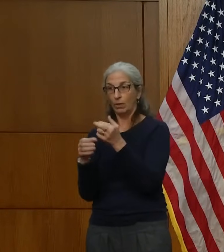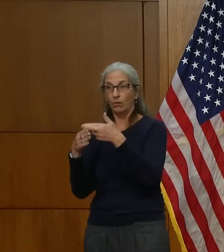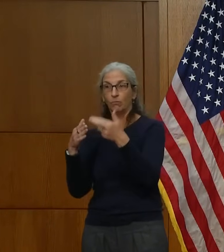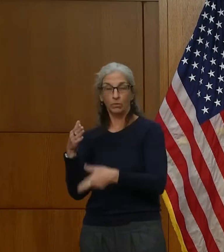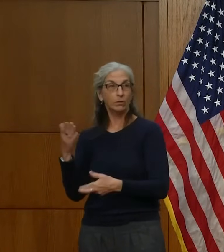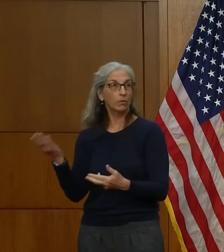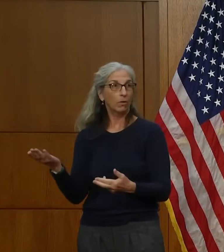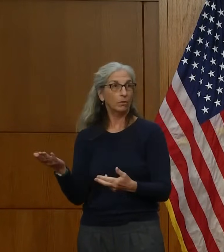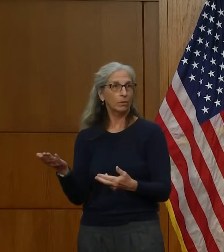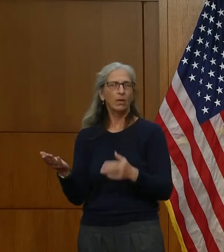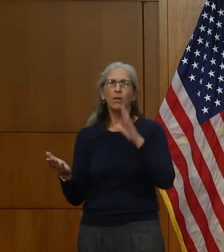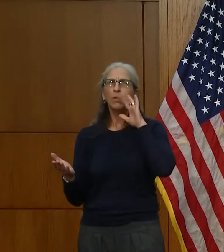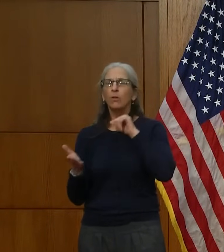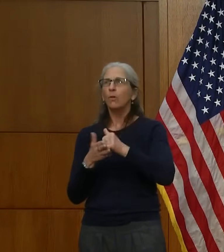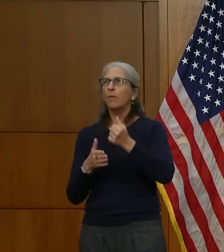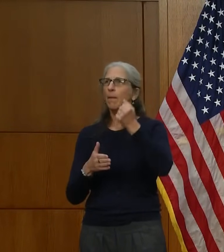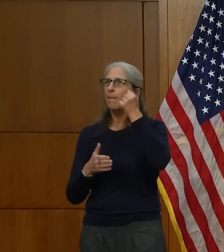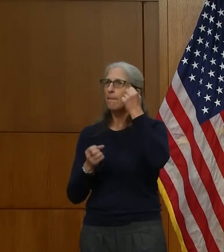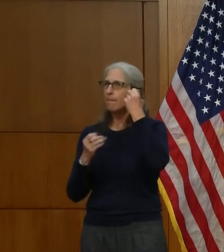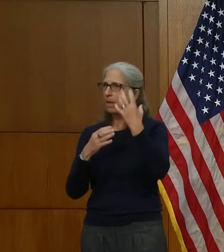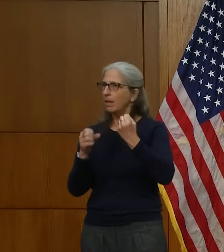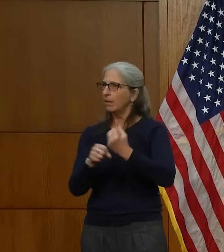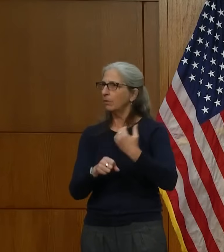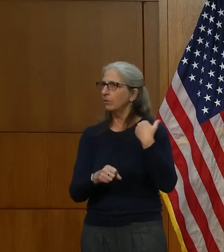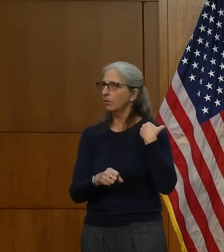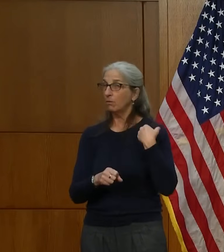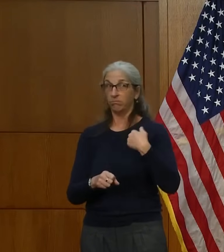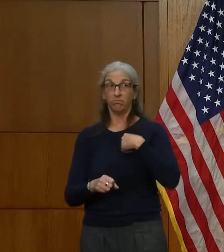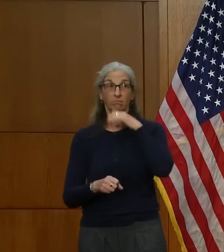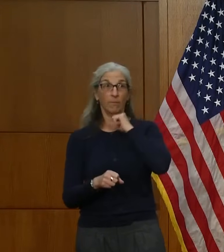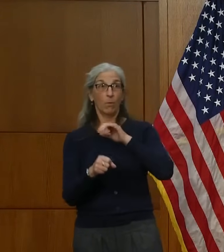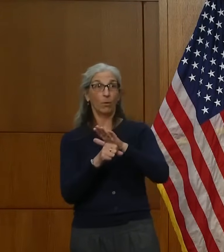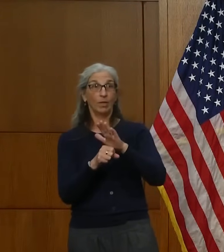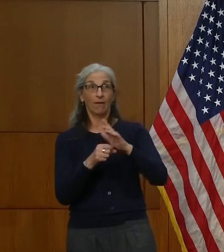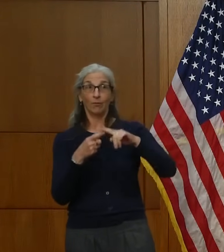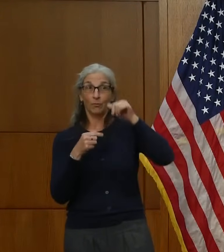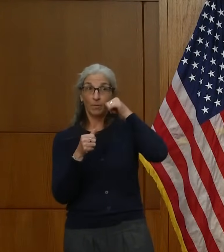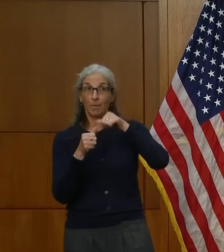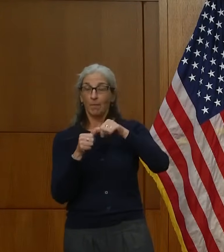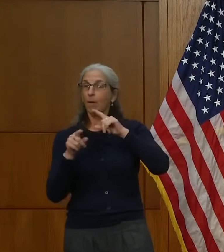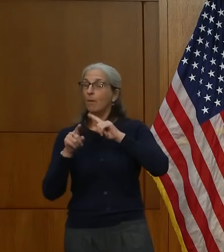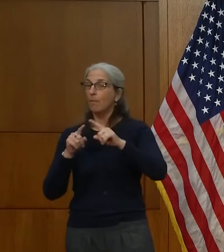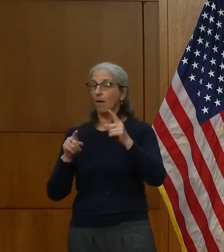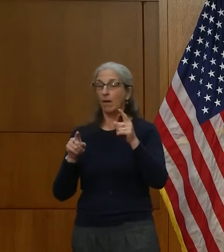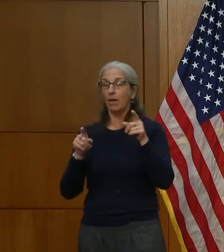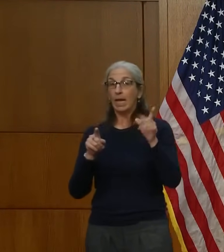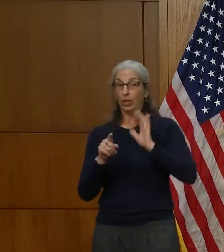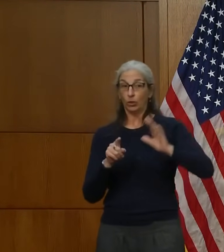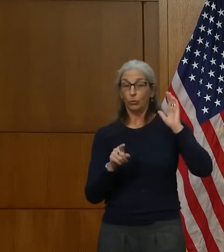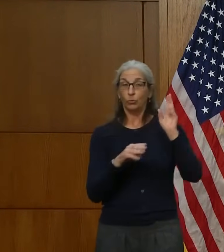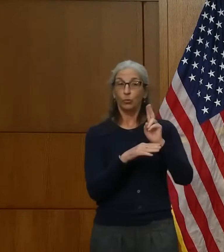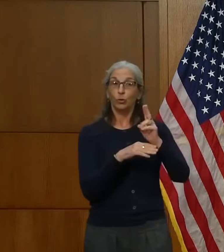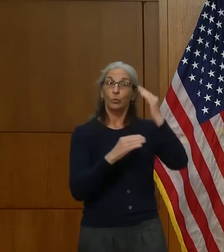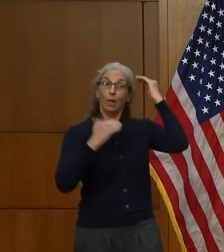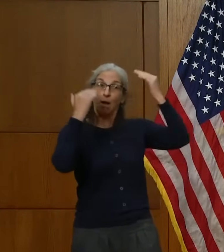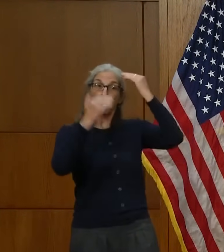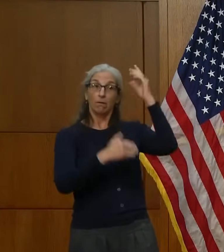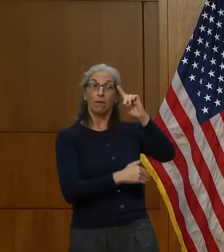MONTHS IN ORDER TO GET THOSE NUMBERS, BUT. YOU KNOW IT USED